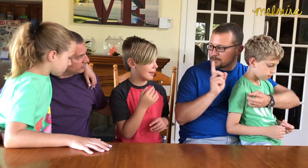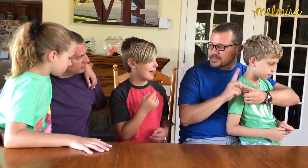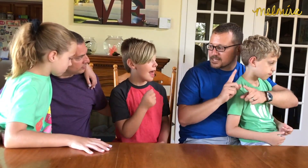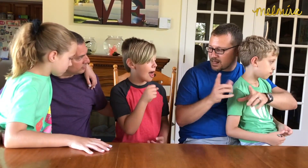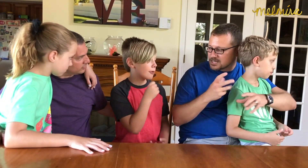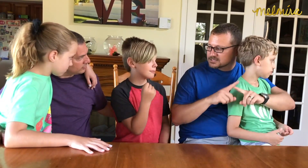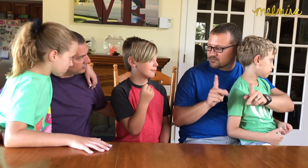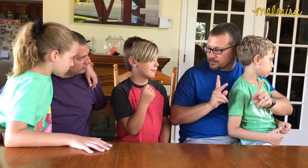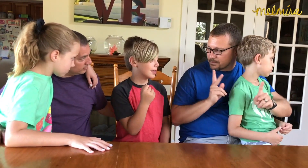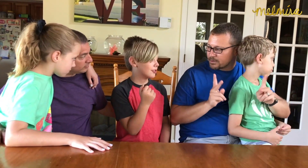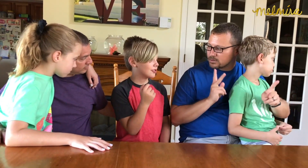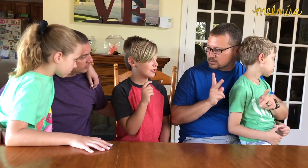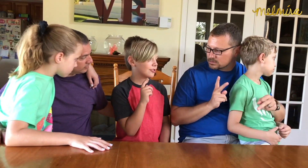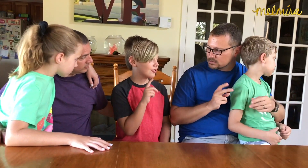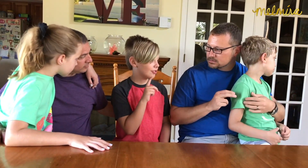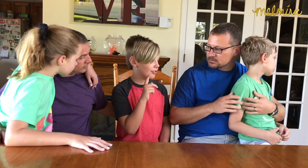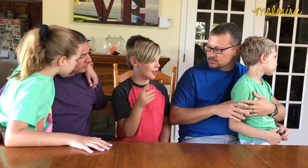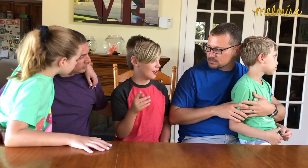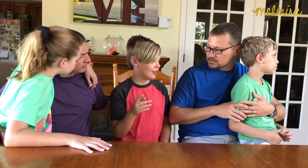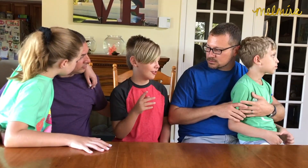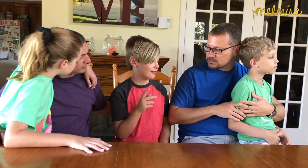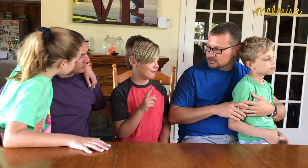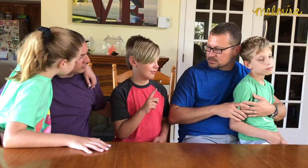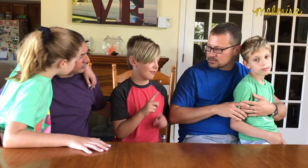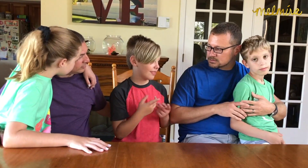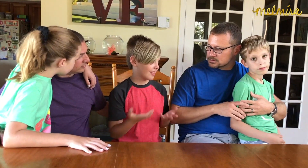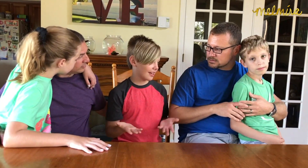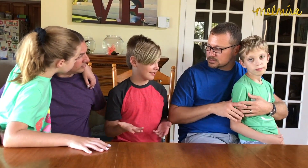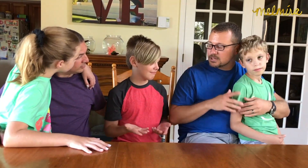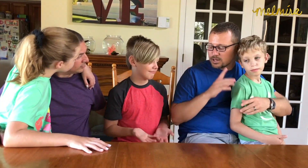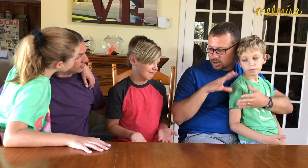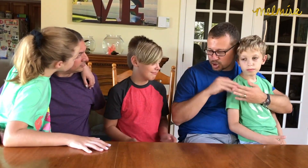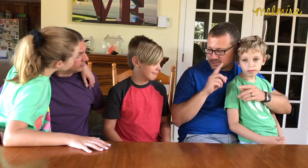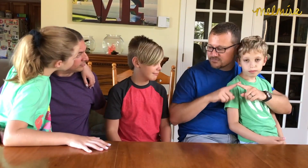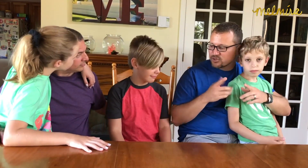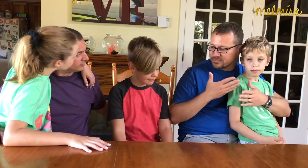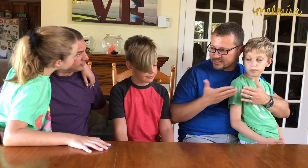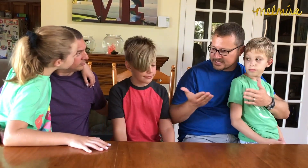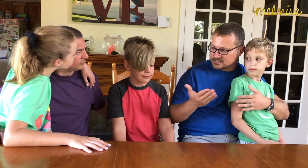Meet a lot of different people. Learn different things. And learn different things.